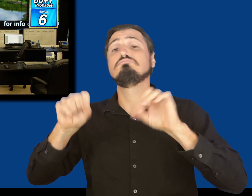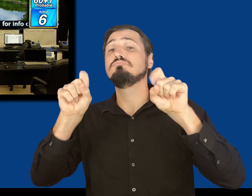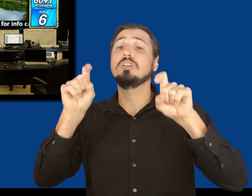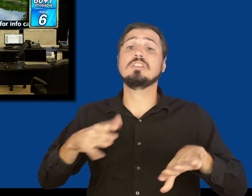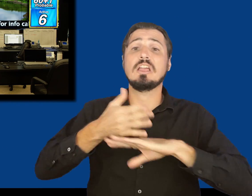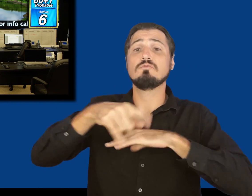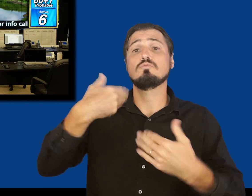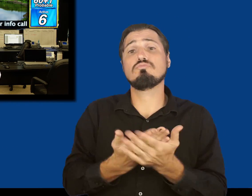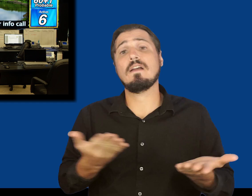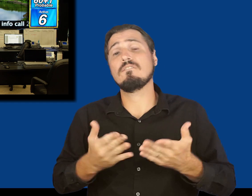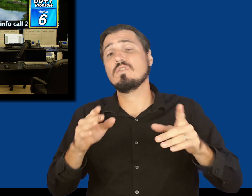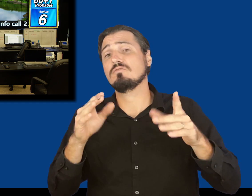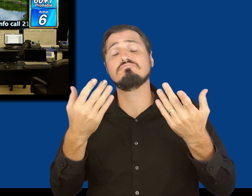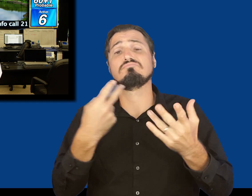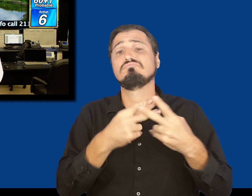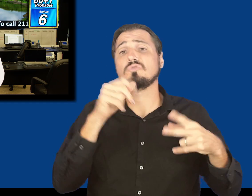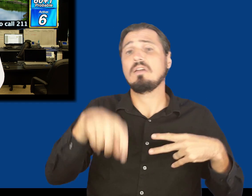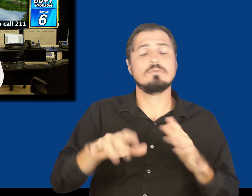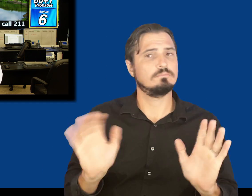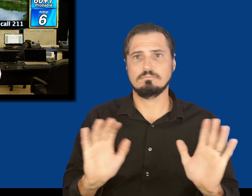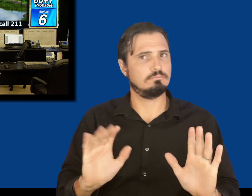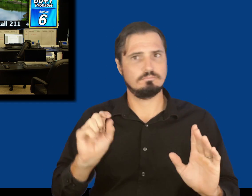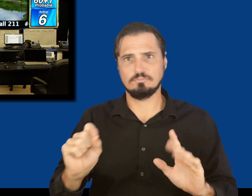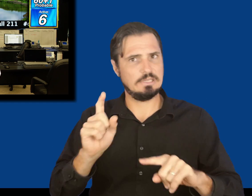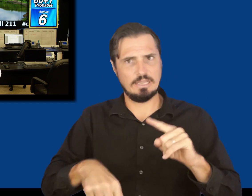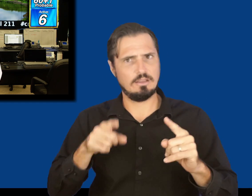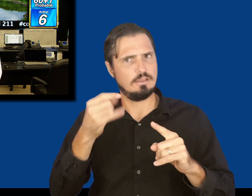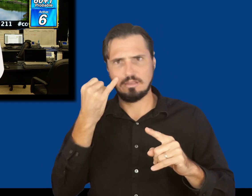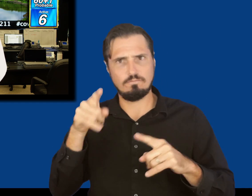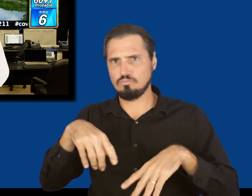Once you arrive. There are two separate posts arrival testing programs.